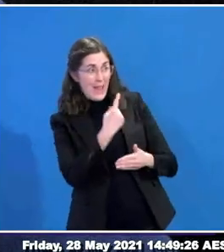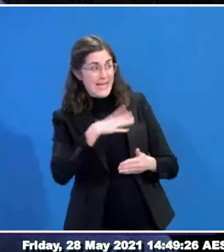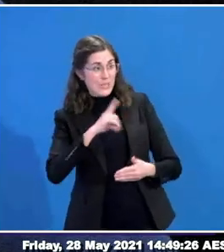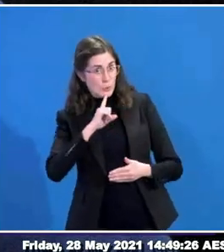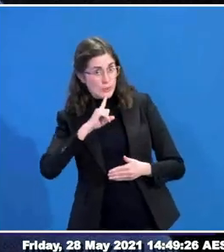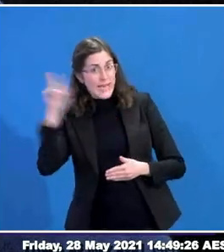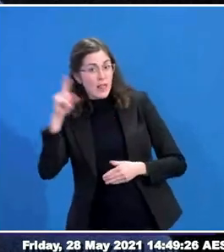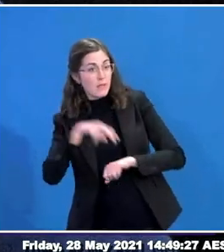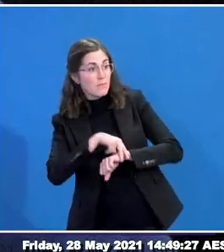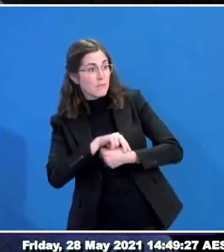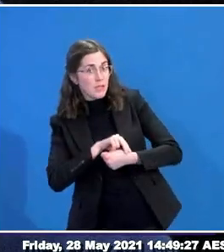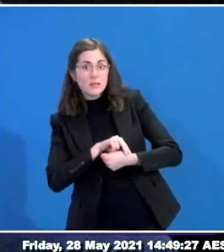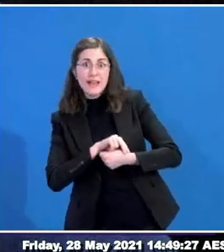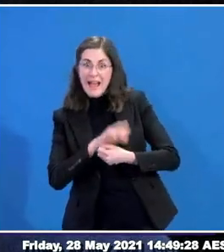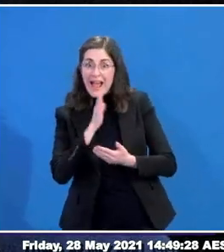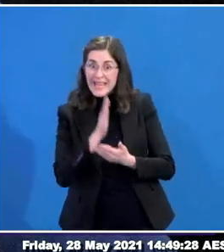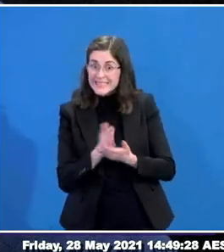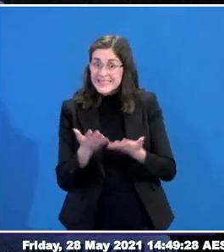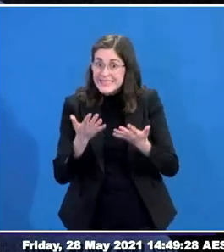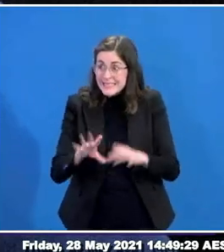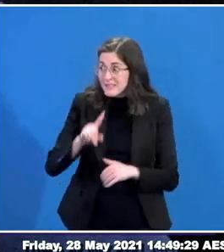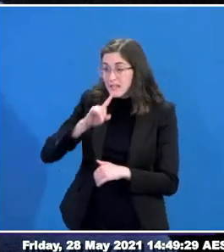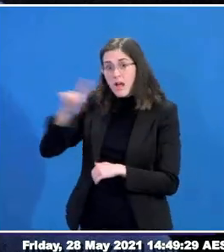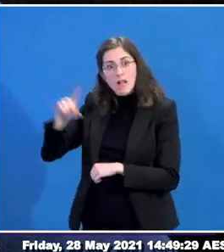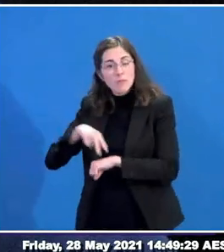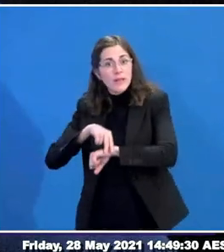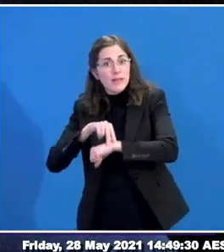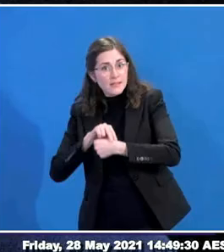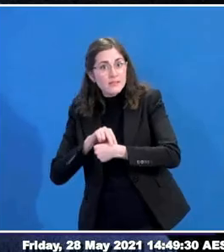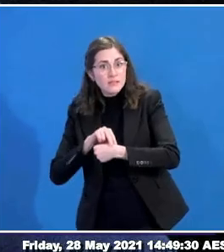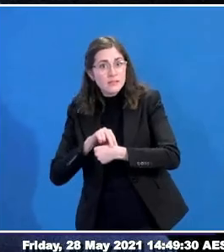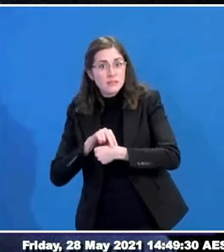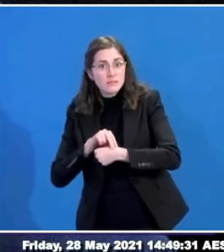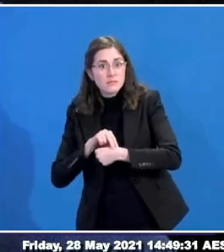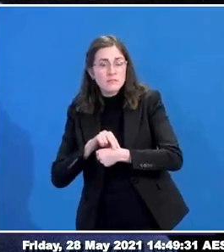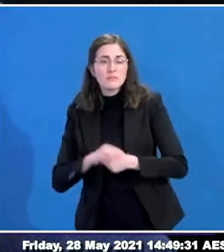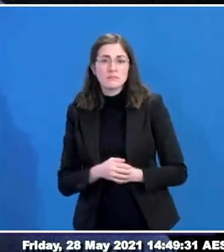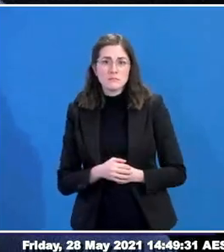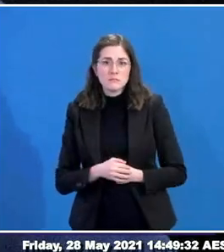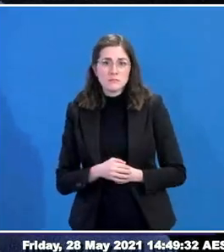Were actions that should have been taken in respect of workers against